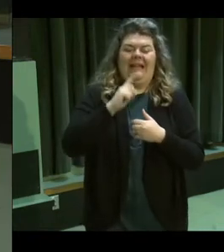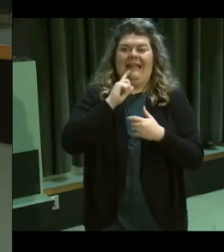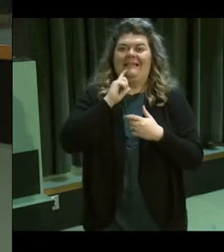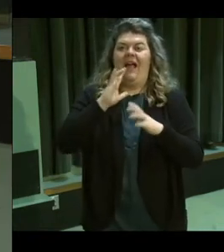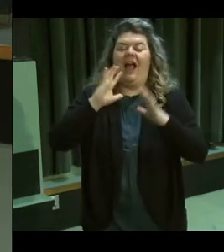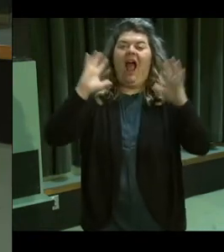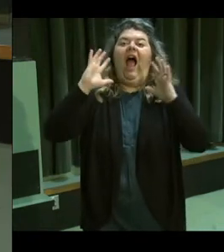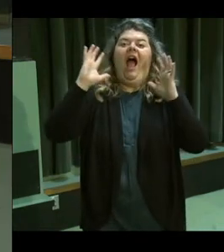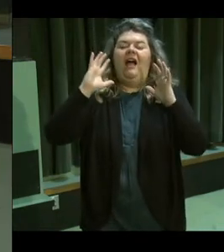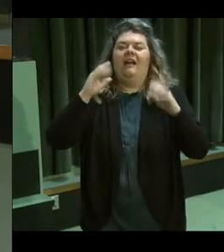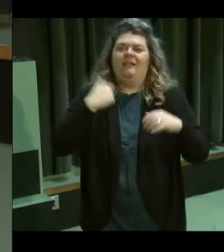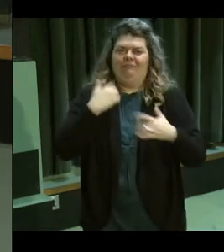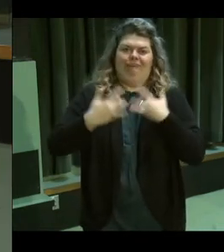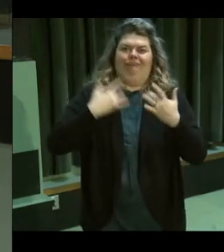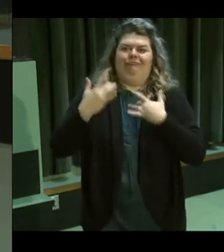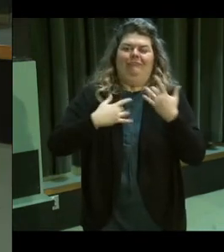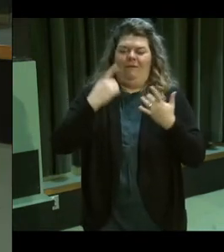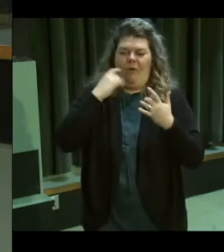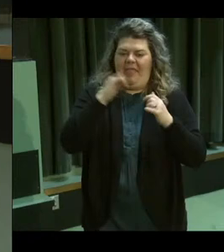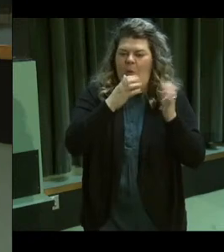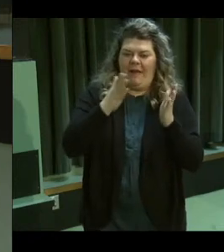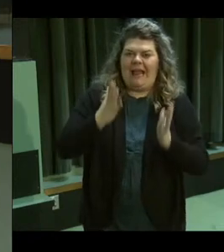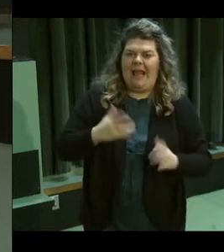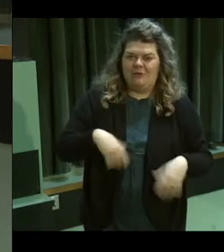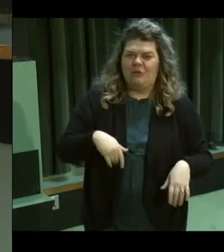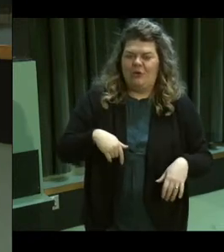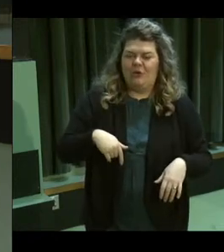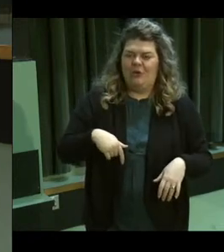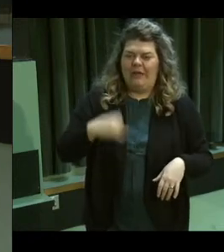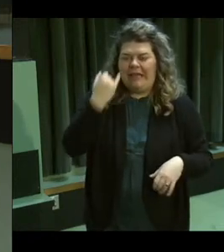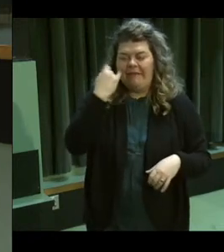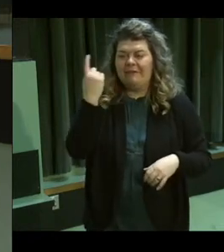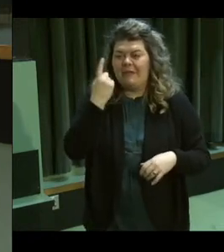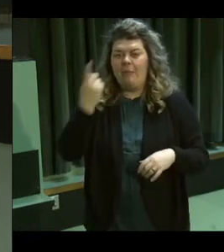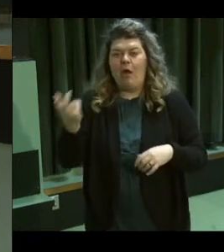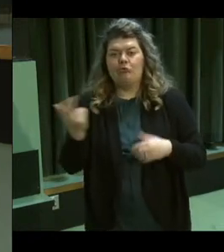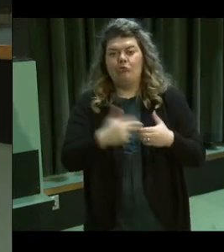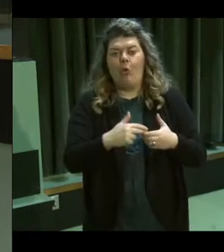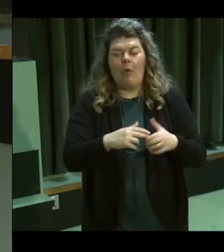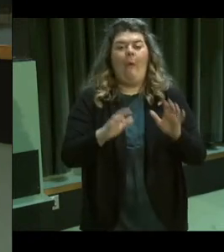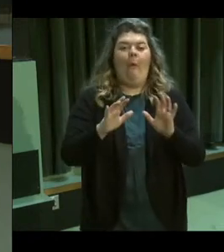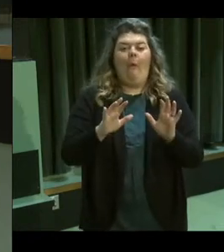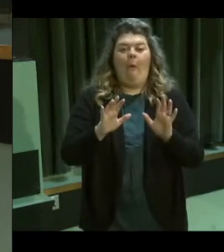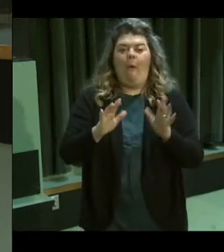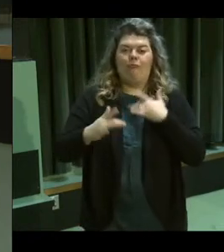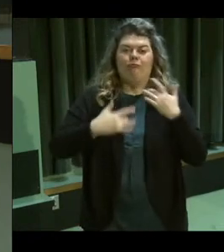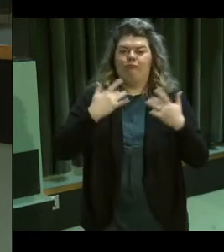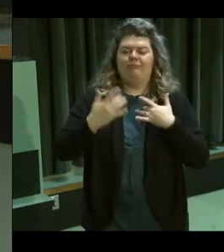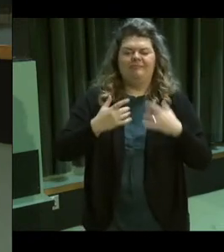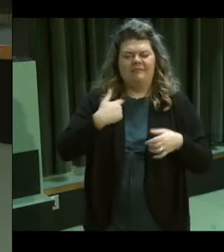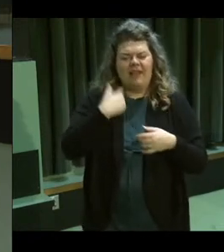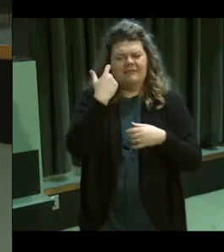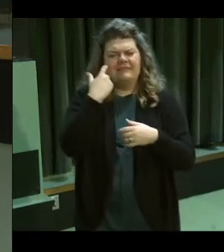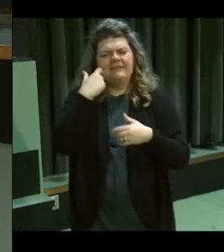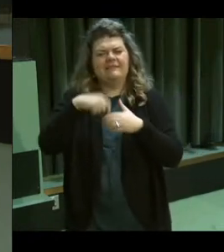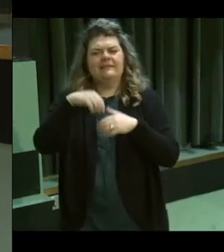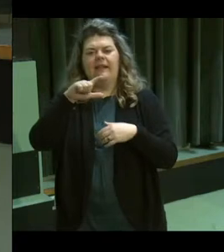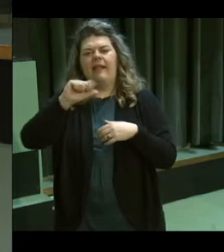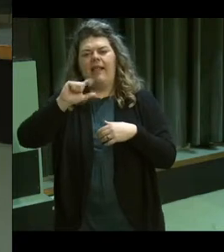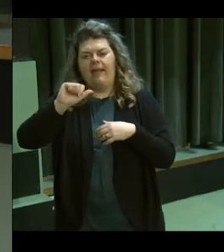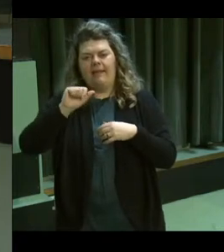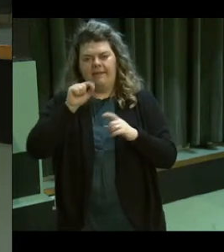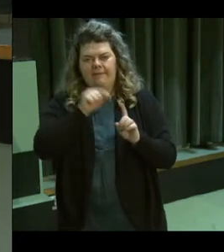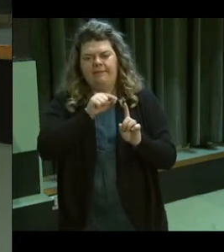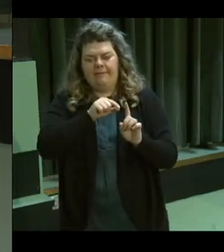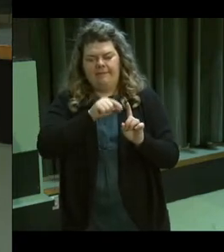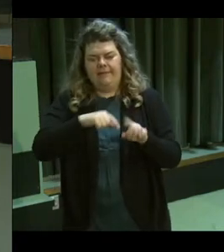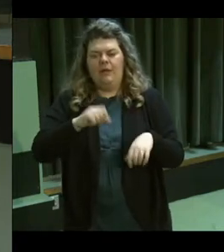line is like the biggest deal to